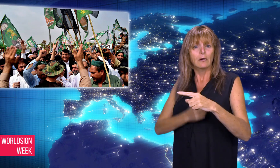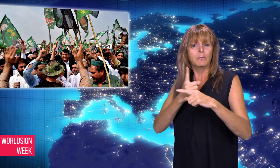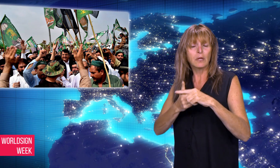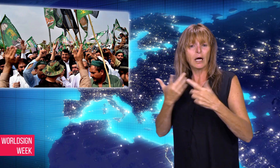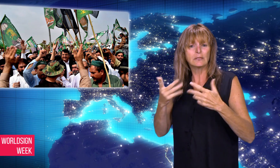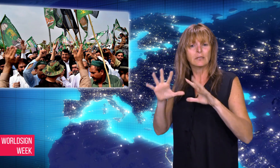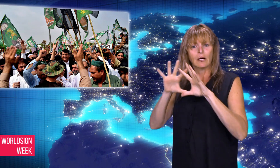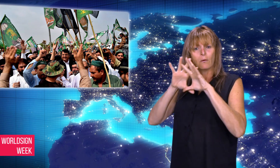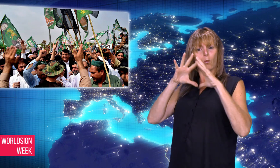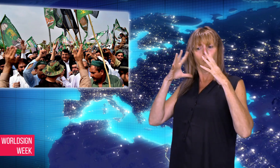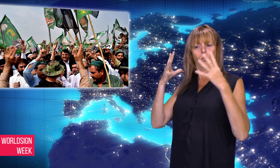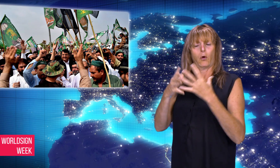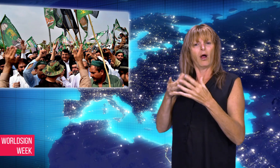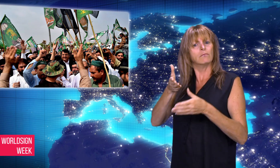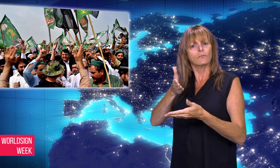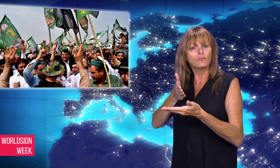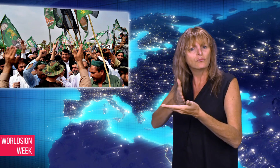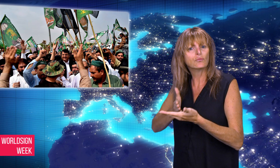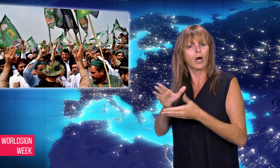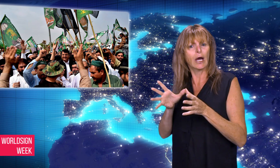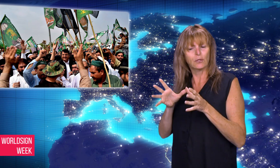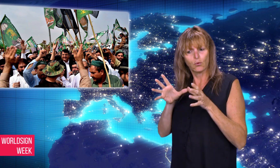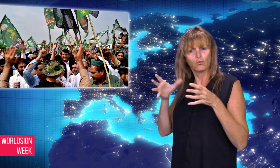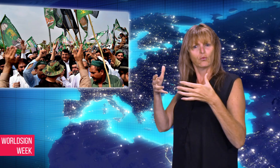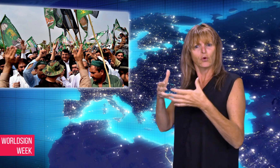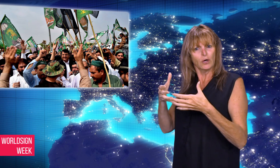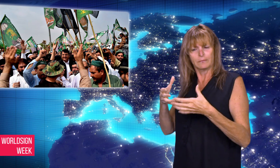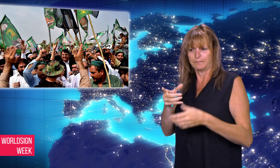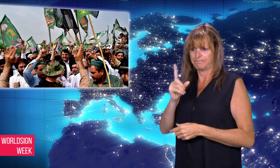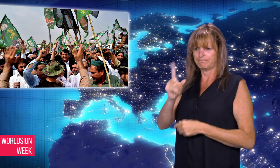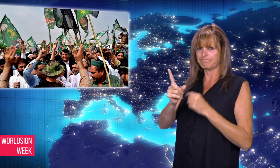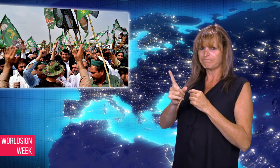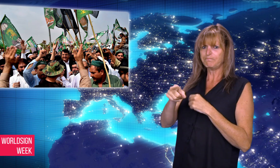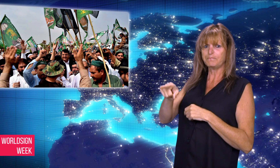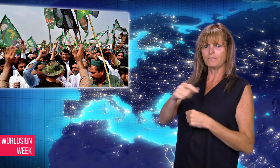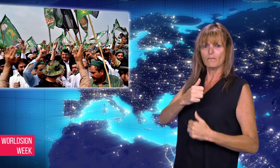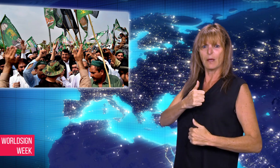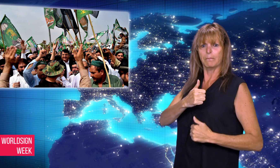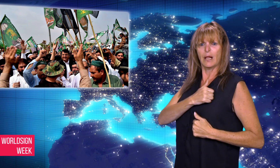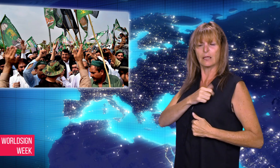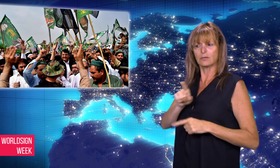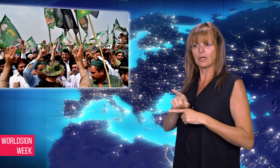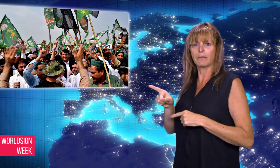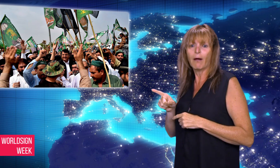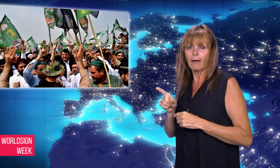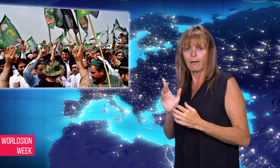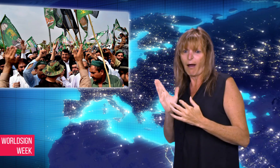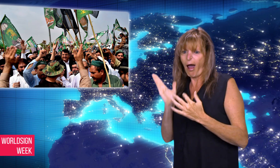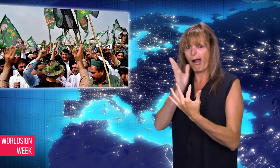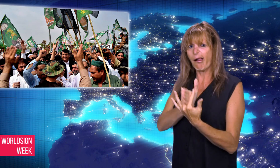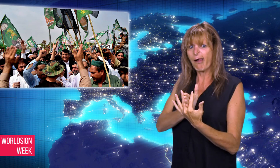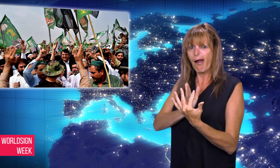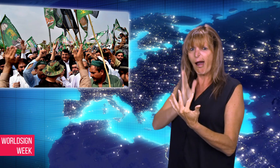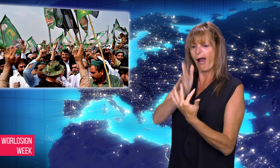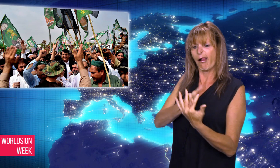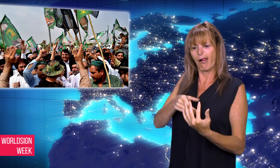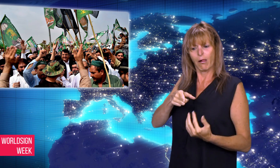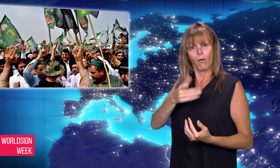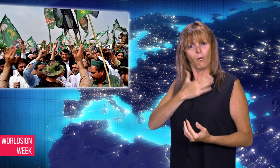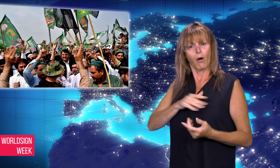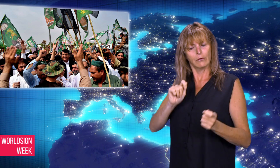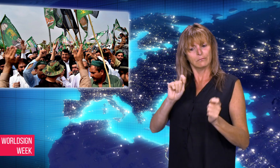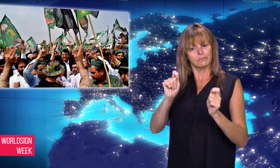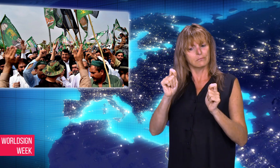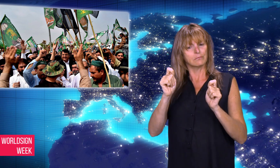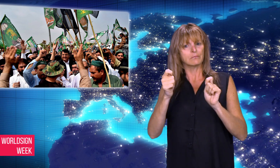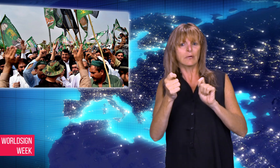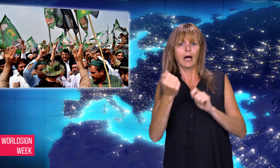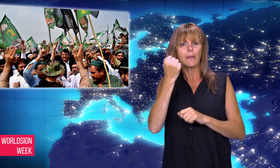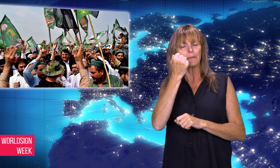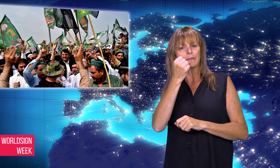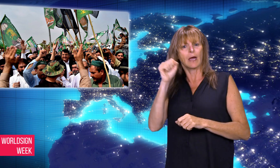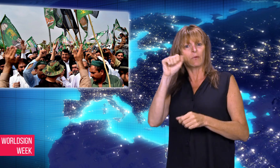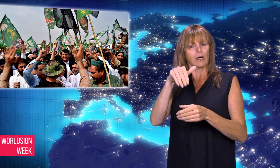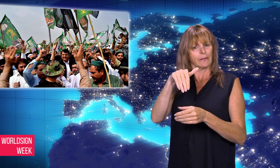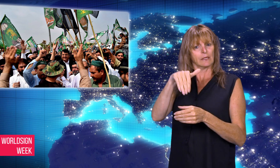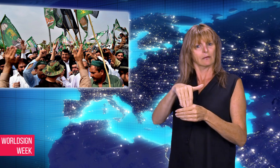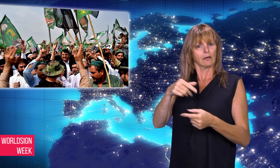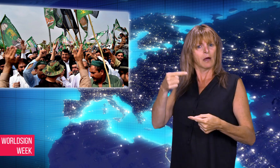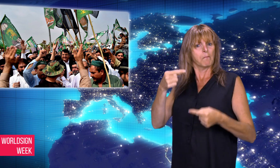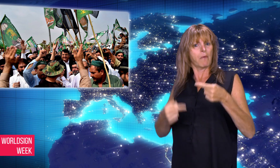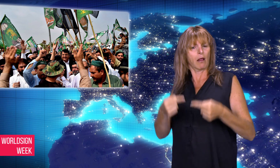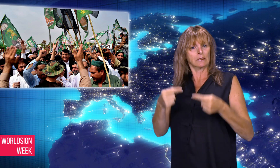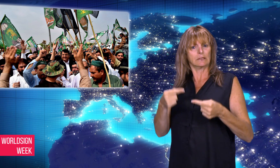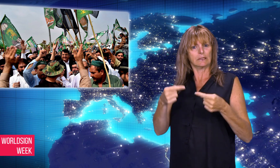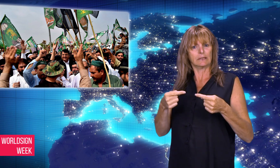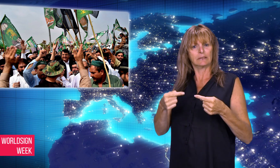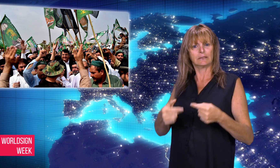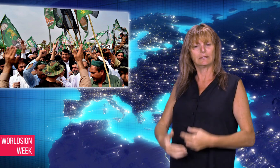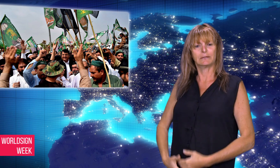with democratic politics.